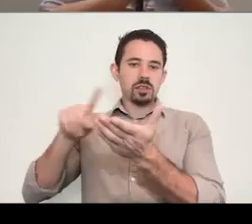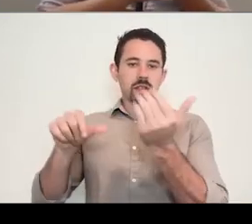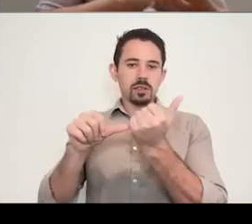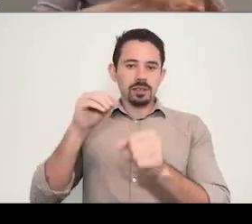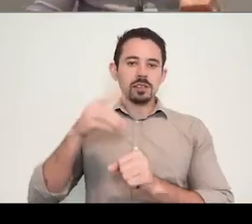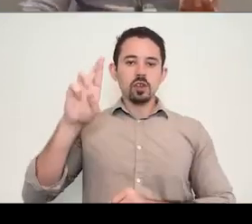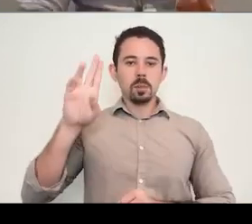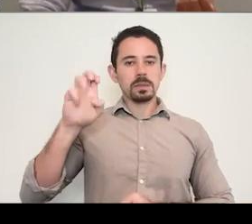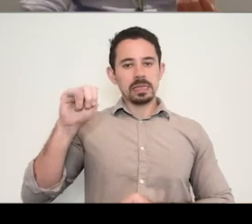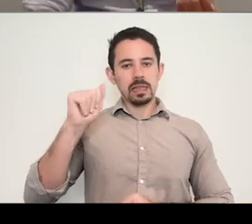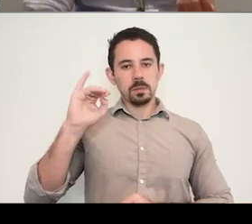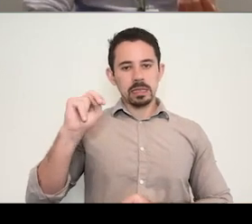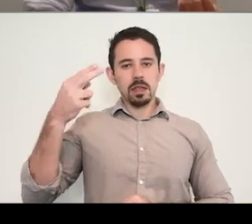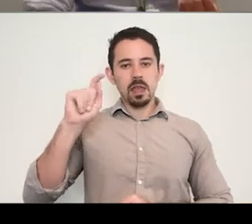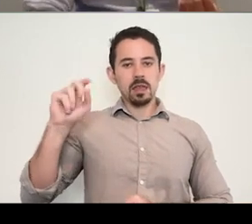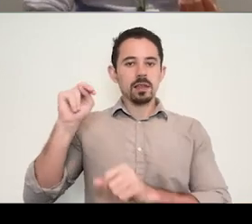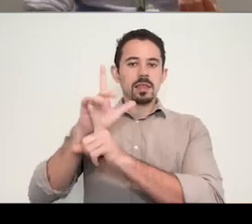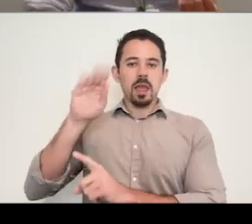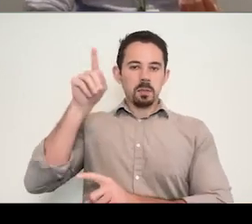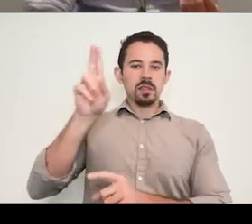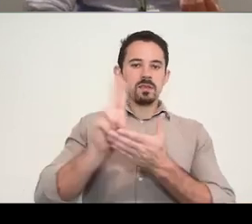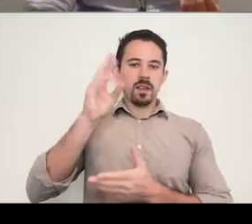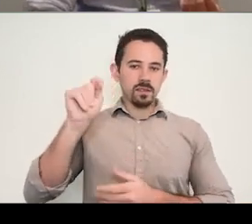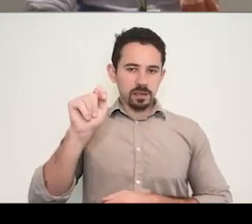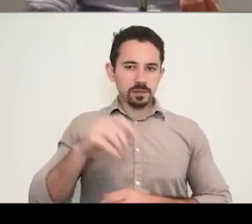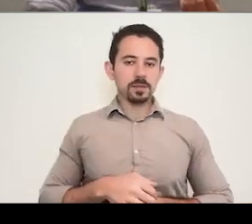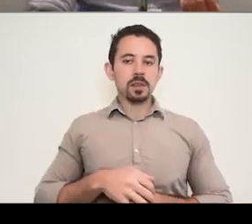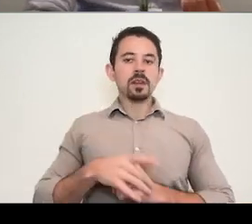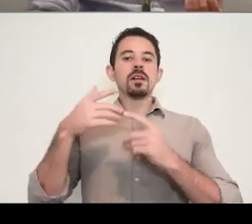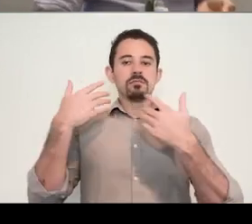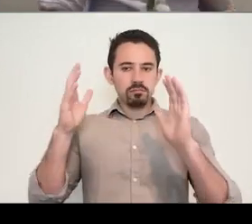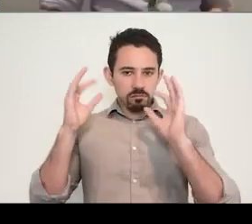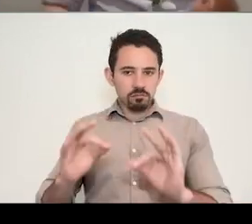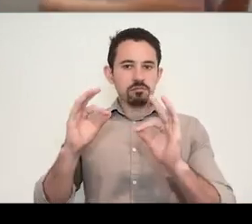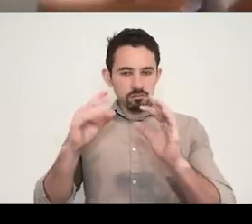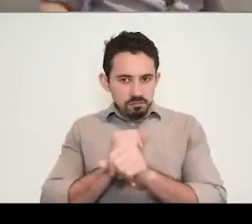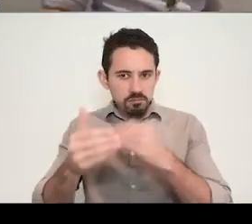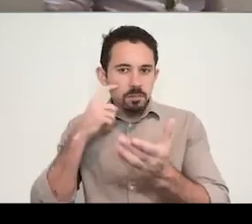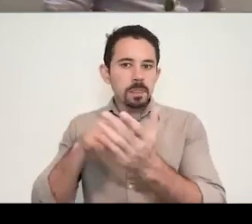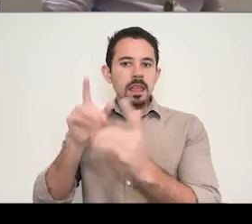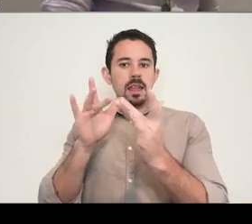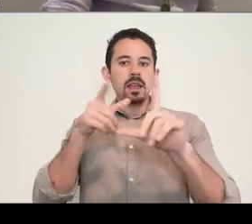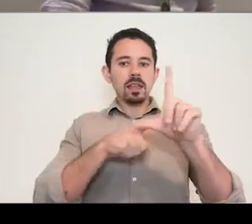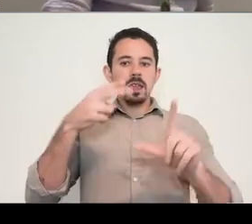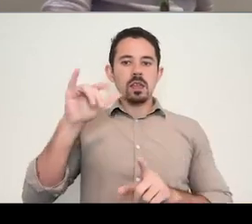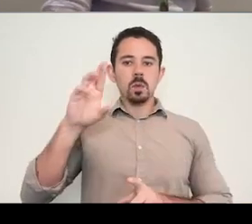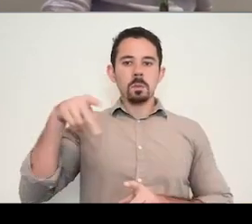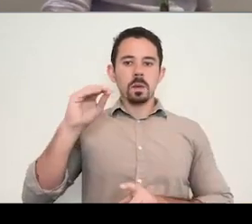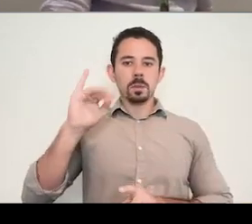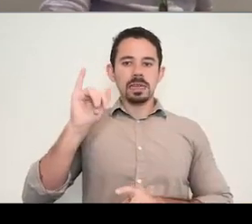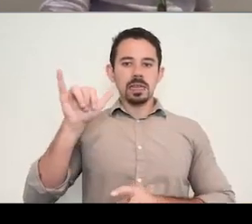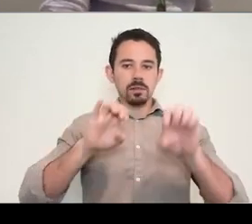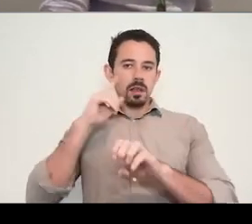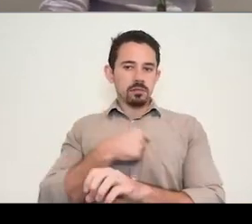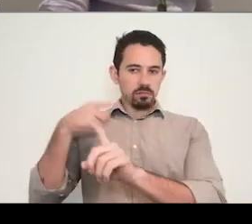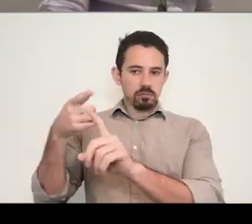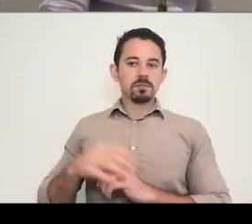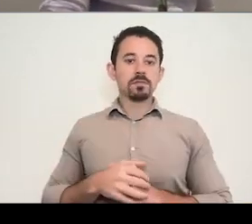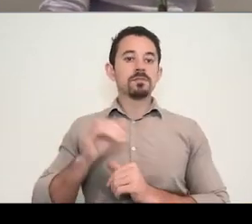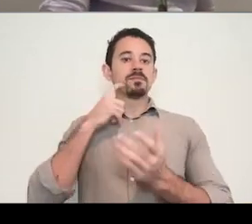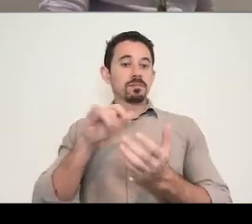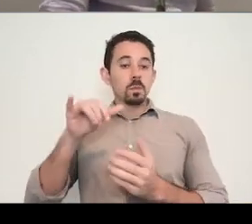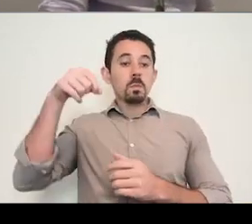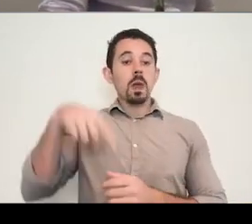So it's known that colony biofilm wrinkling and surface chemistry can